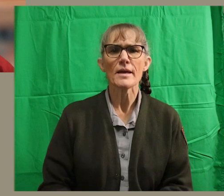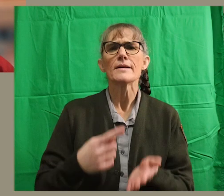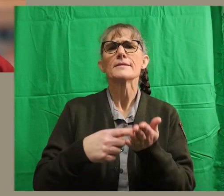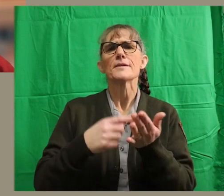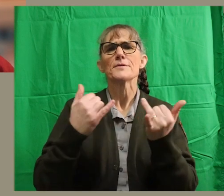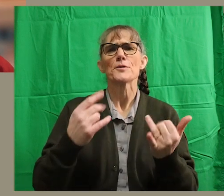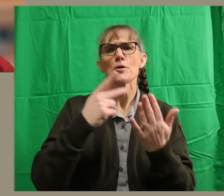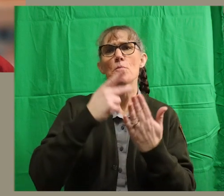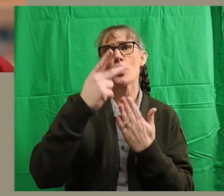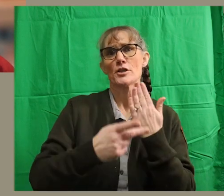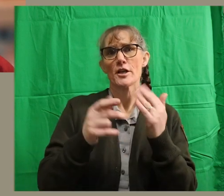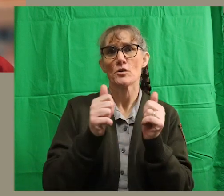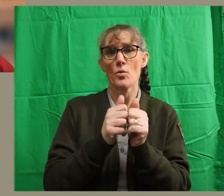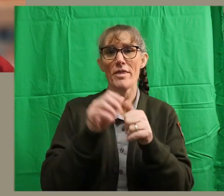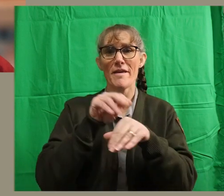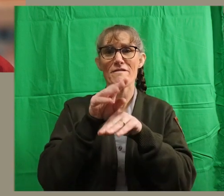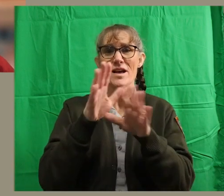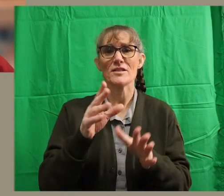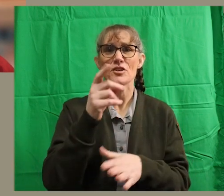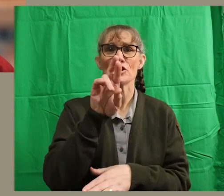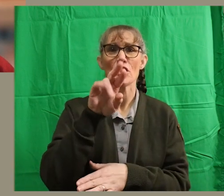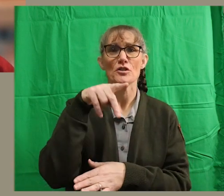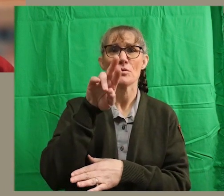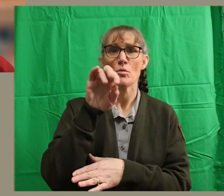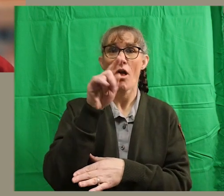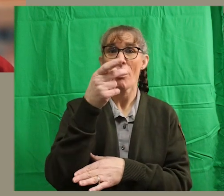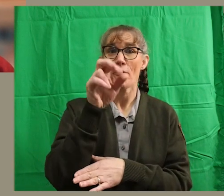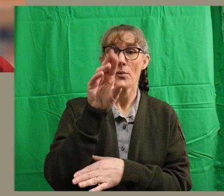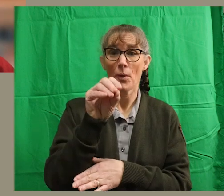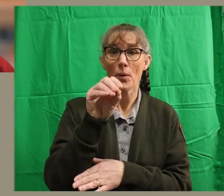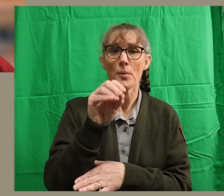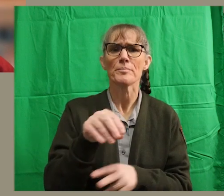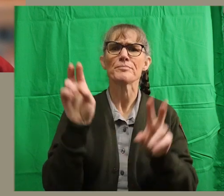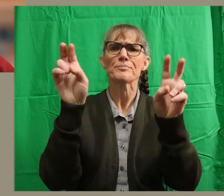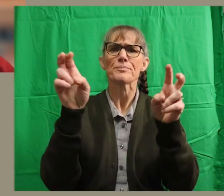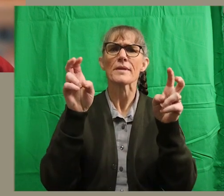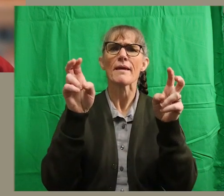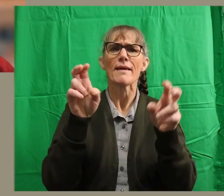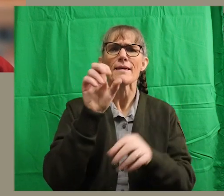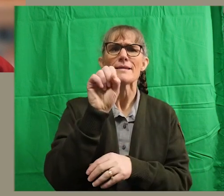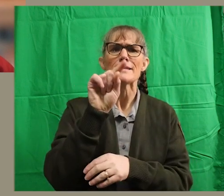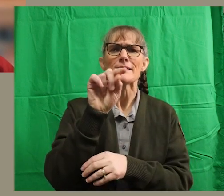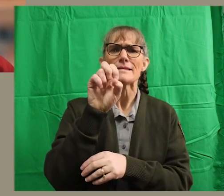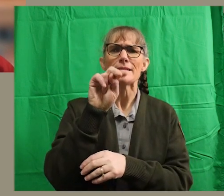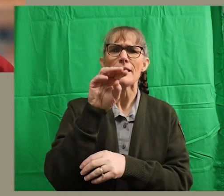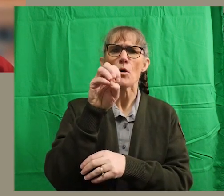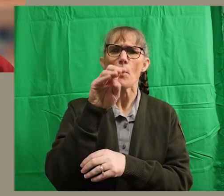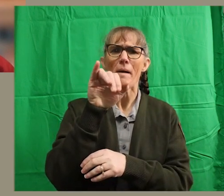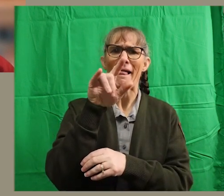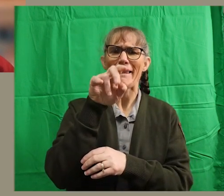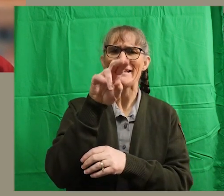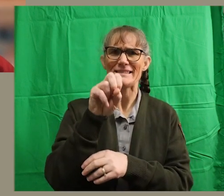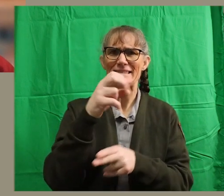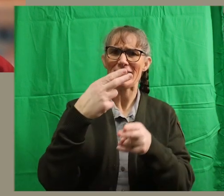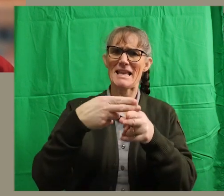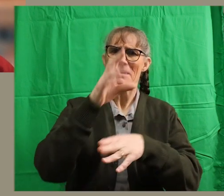So, now I'm going to be talking about a project of mine that I've been working on with my advisor Dr. Prothero. So, it's about the "Stenomylines: